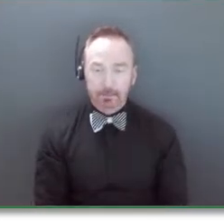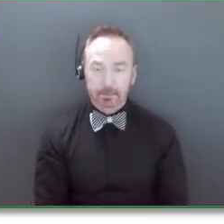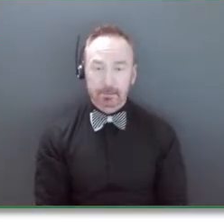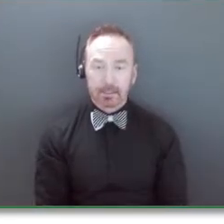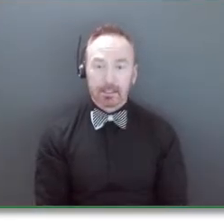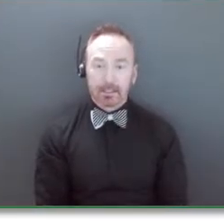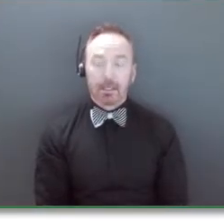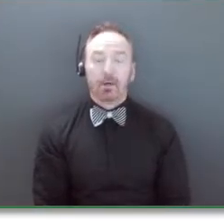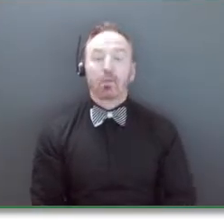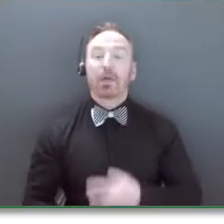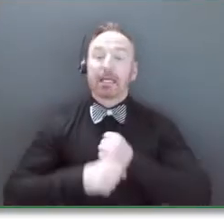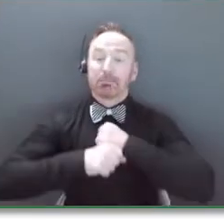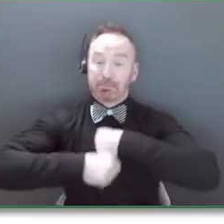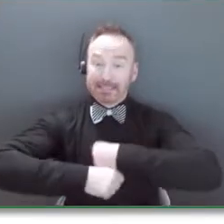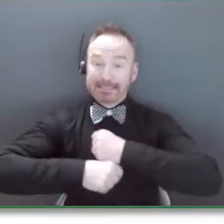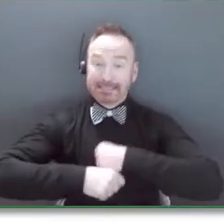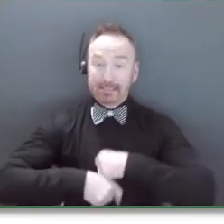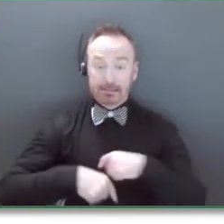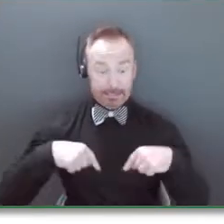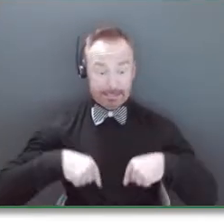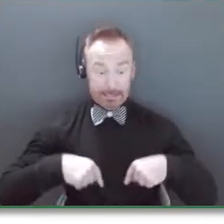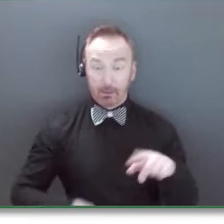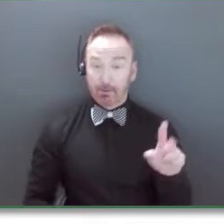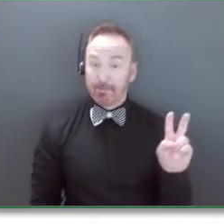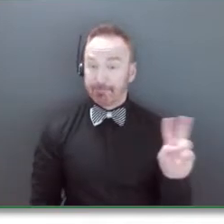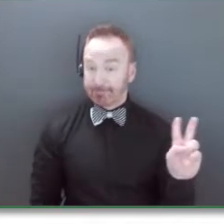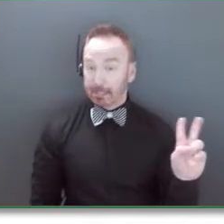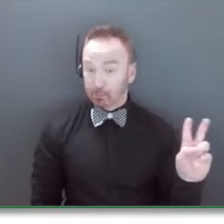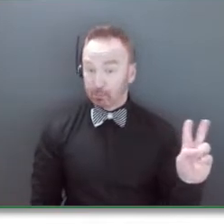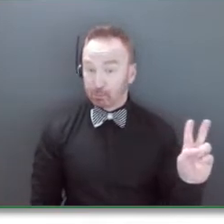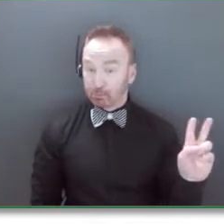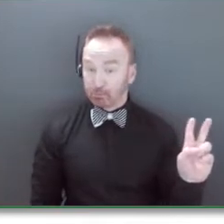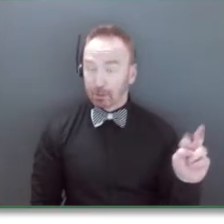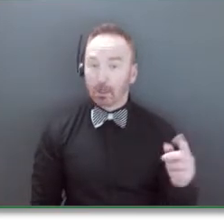in Vancouver. We custom build a run of them every